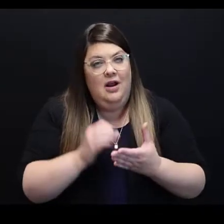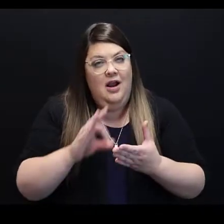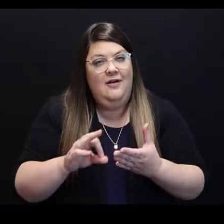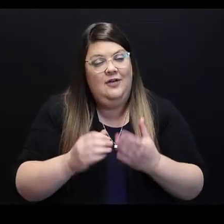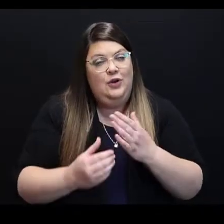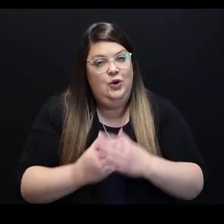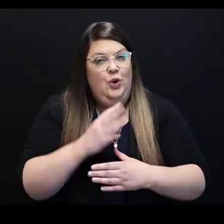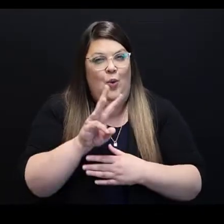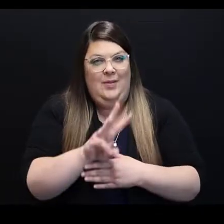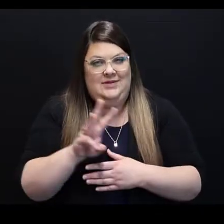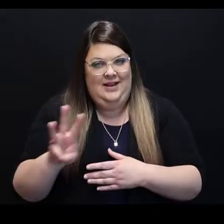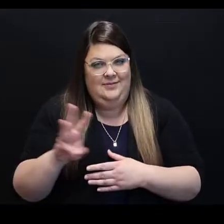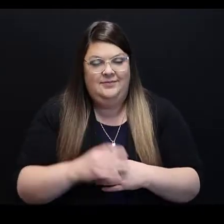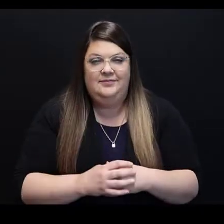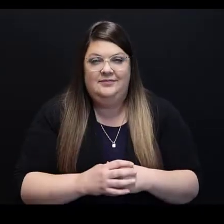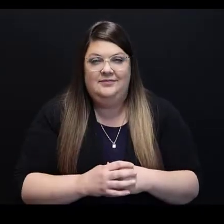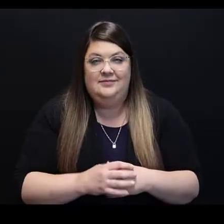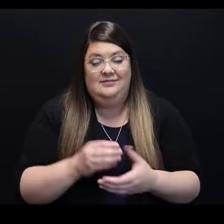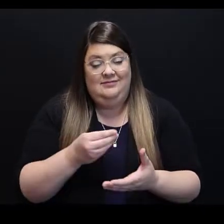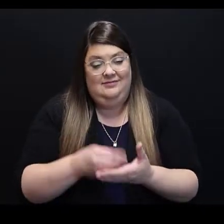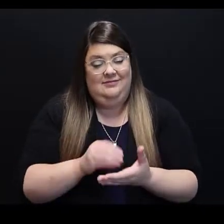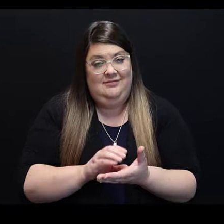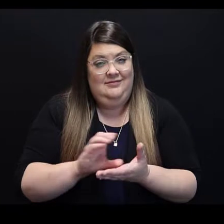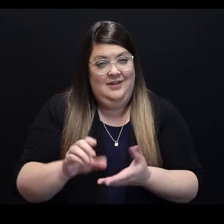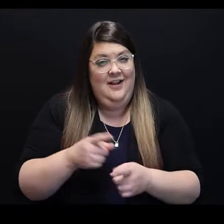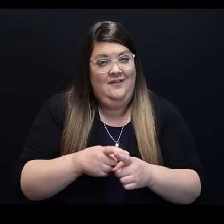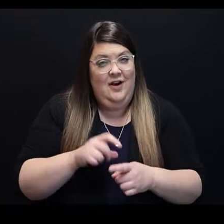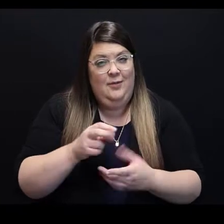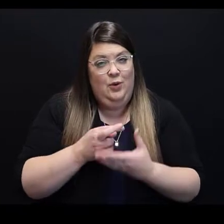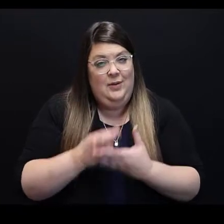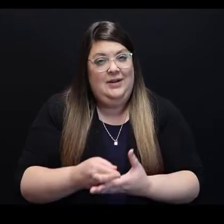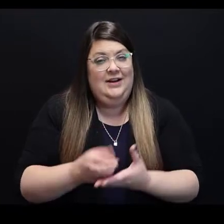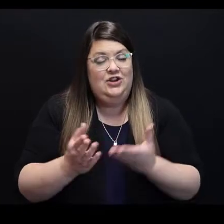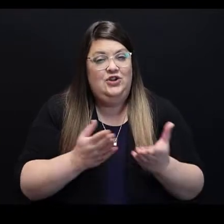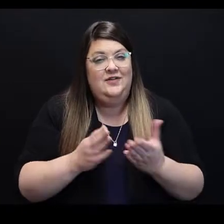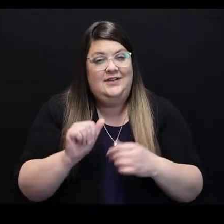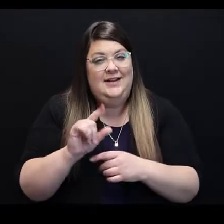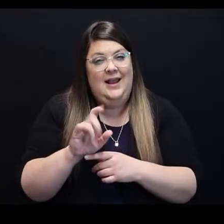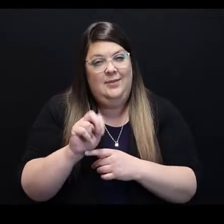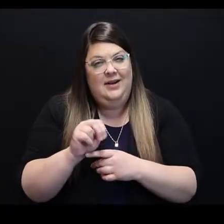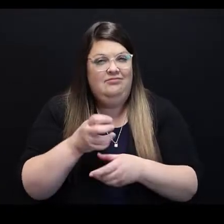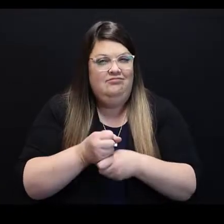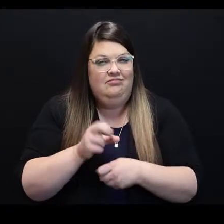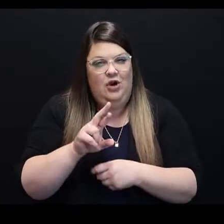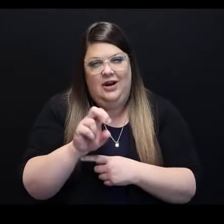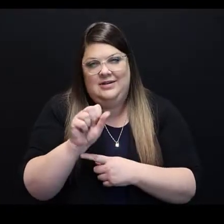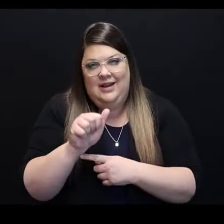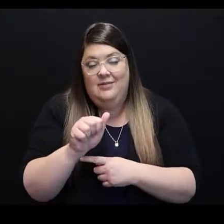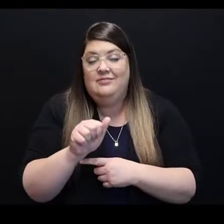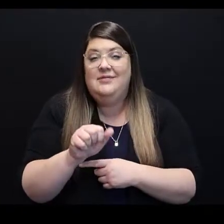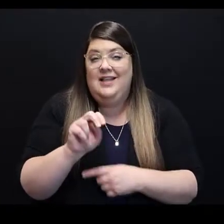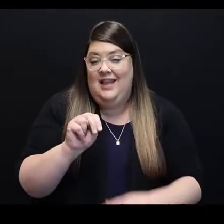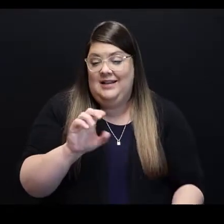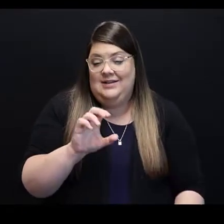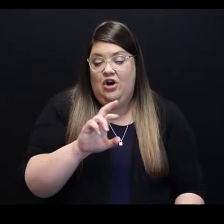website. Funded by the Rehabilitation Services Administration (RSA), the NCRTM is the central